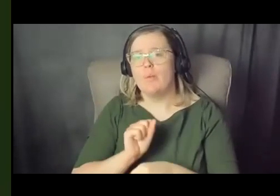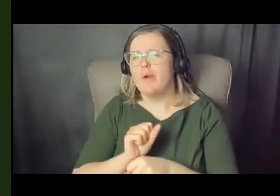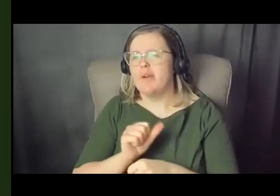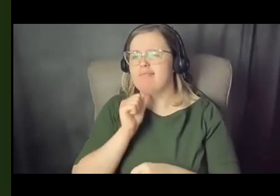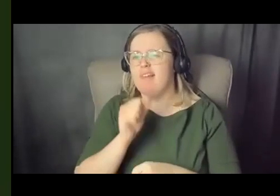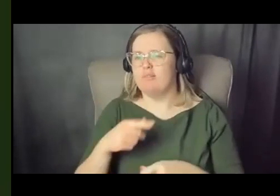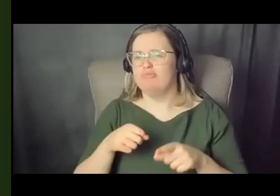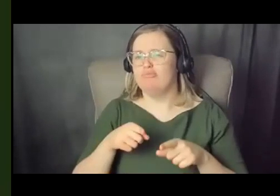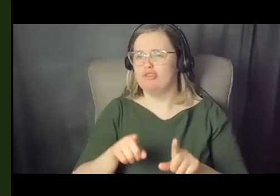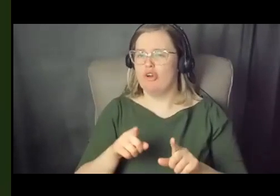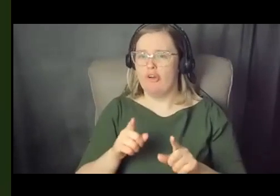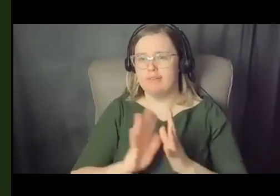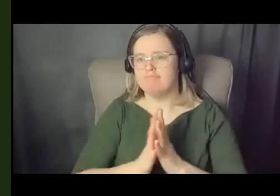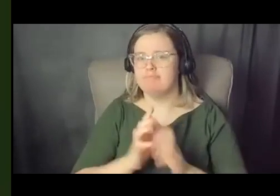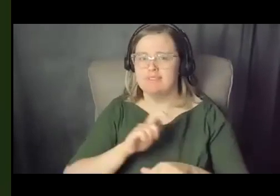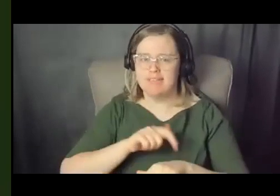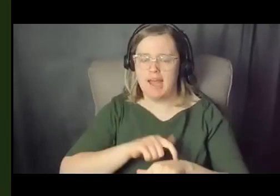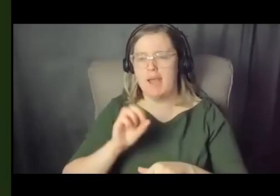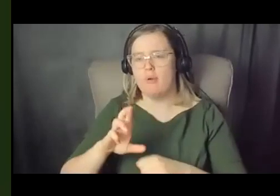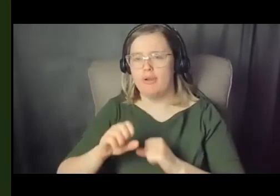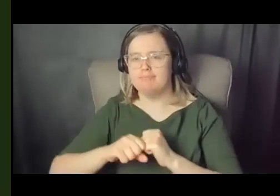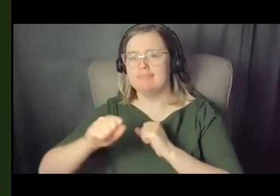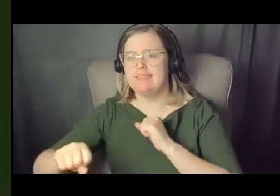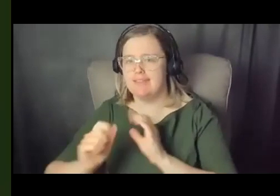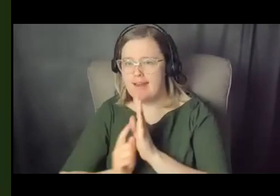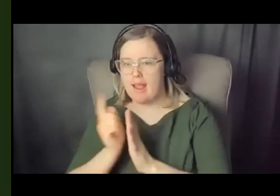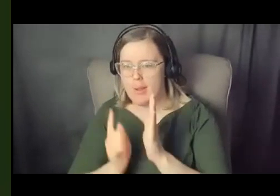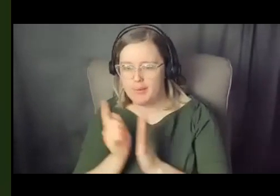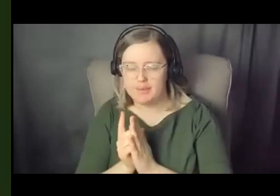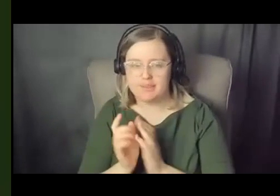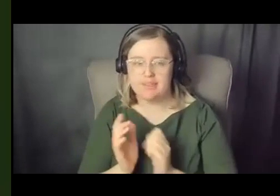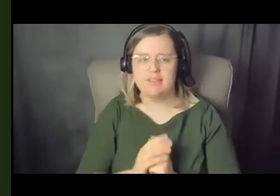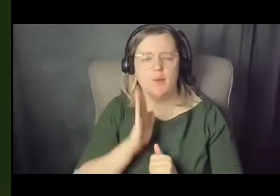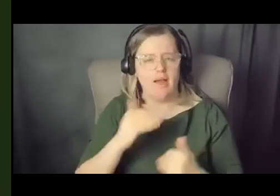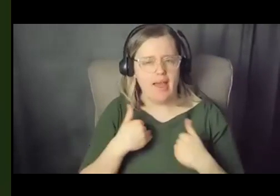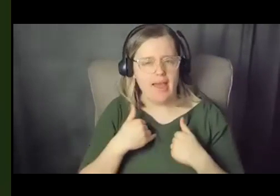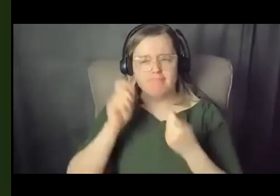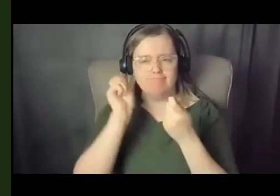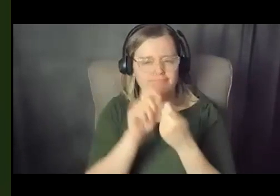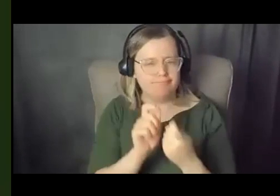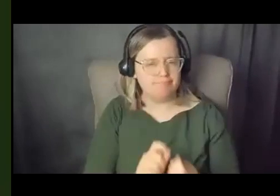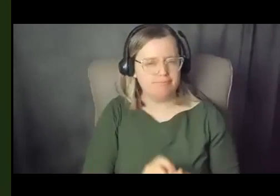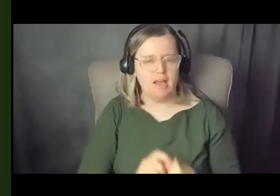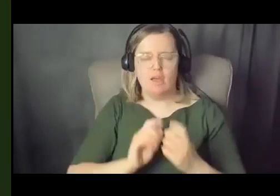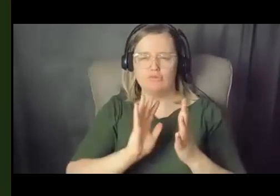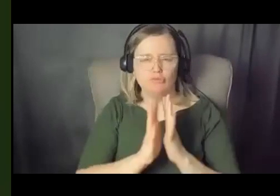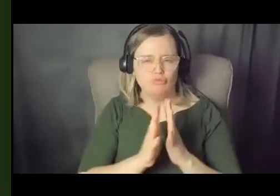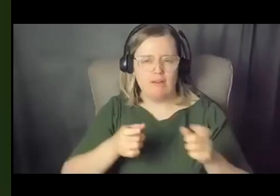And the contract will be developing a very detailed traffic control plan that we'll submit to the City of Bellevue.